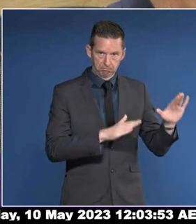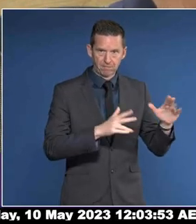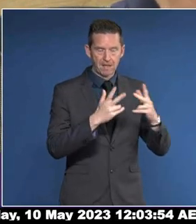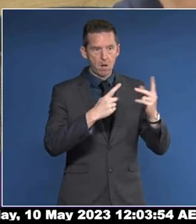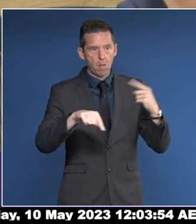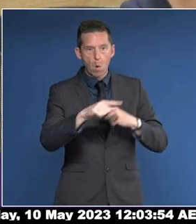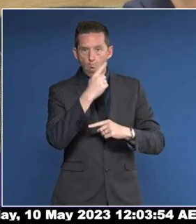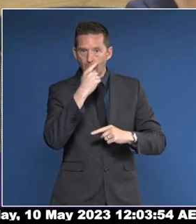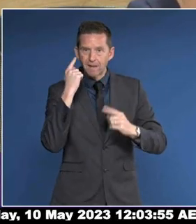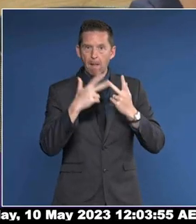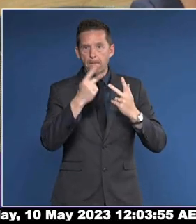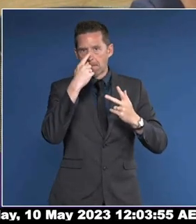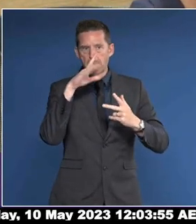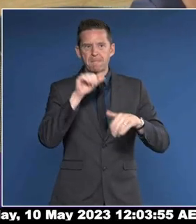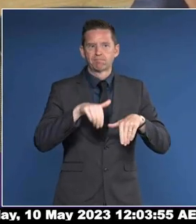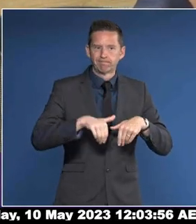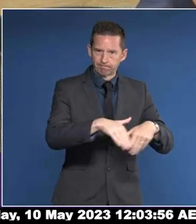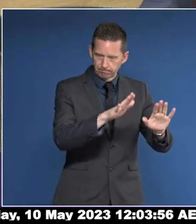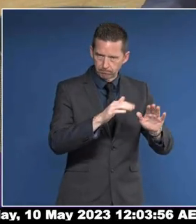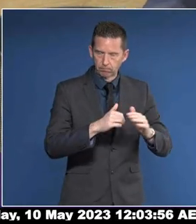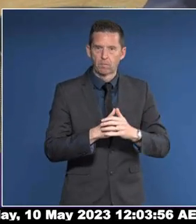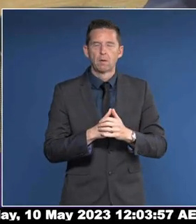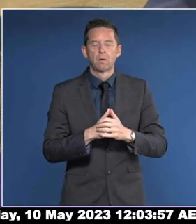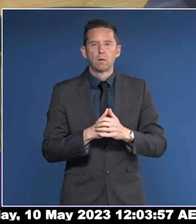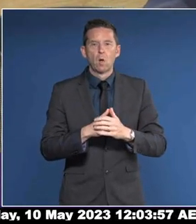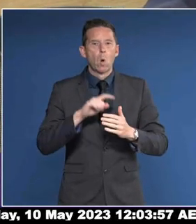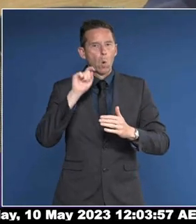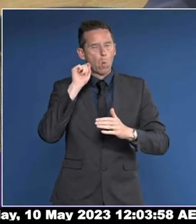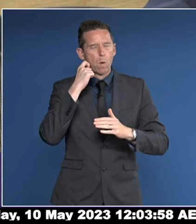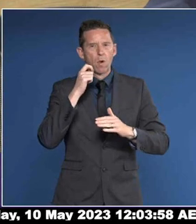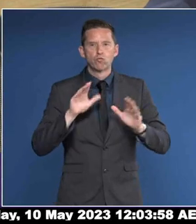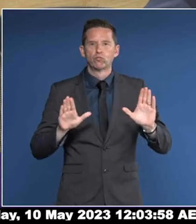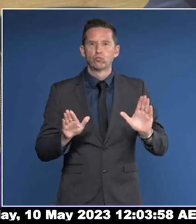leave the hearing room for what will be a short period of time that, as I said earlier,